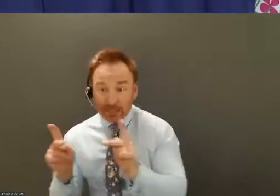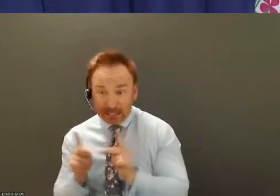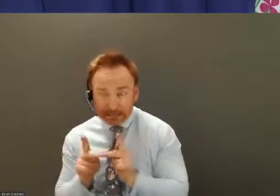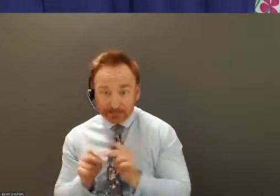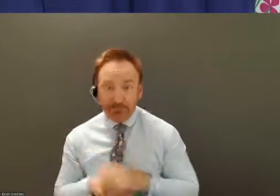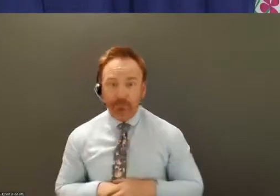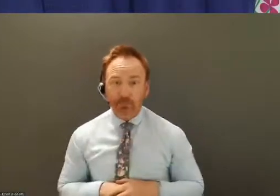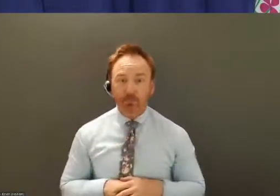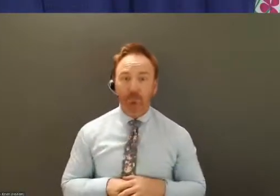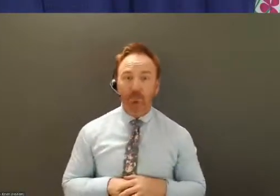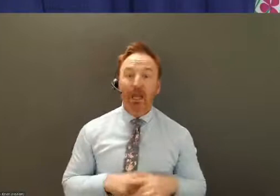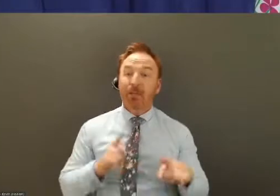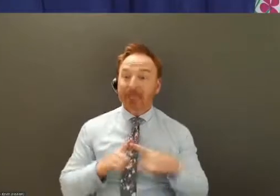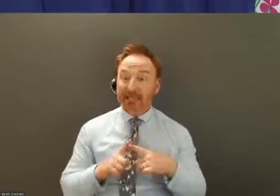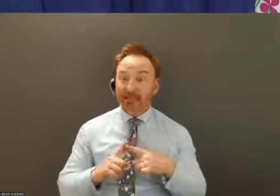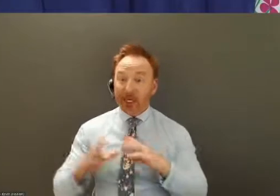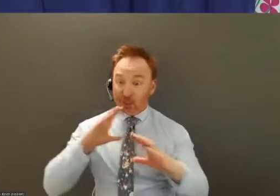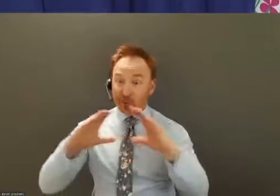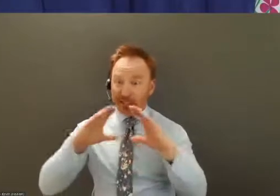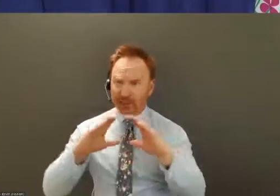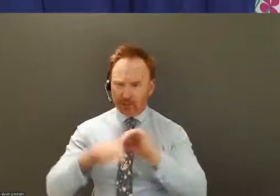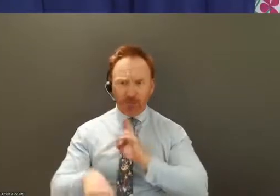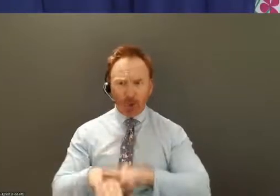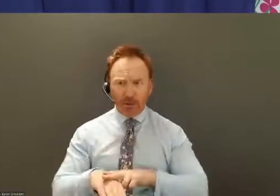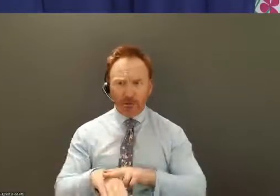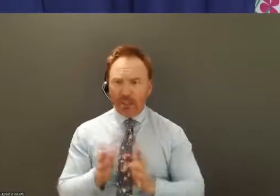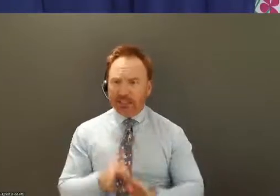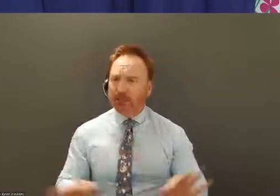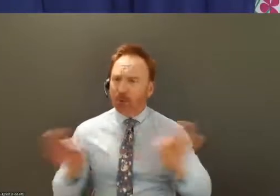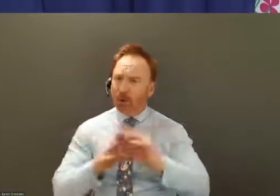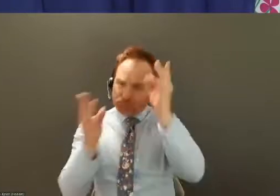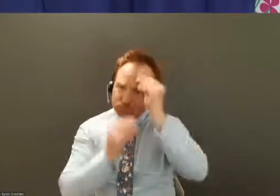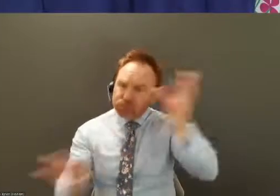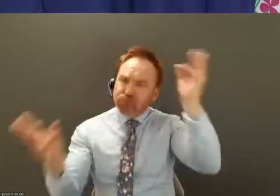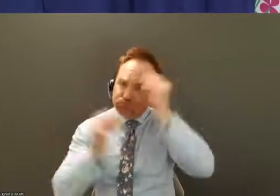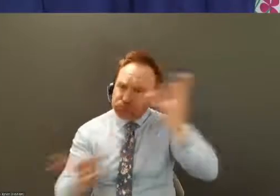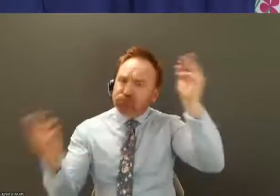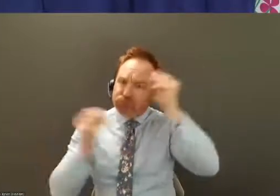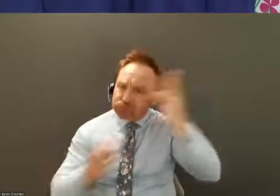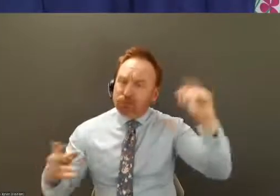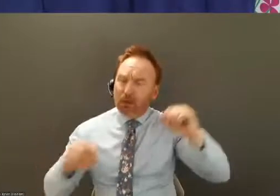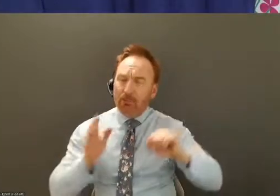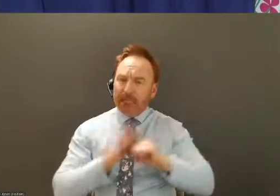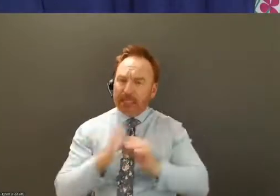tracing, we want to find people who are infectious and isolate